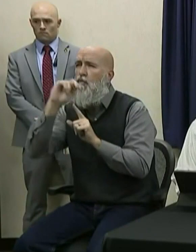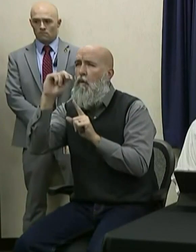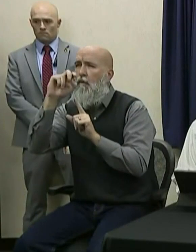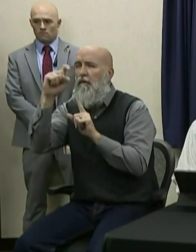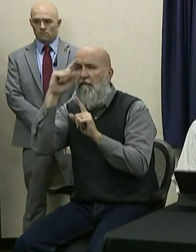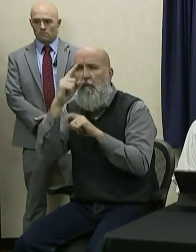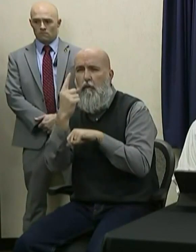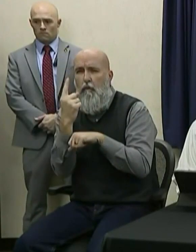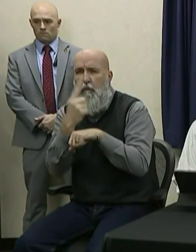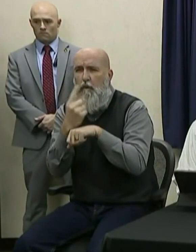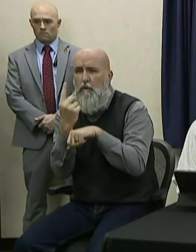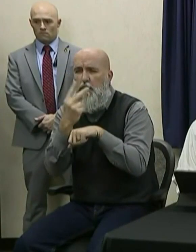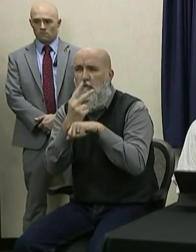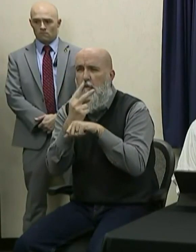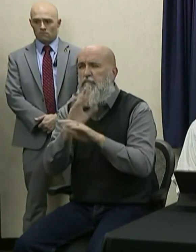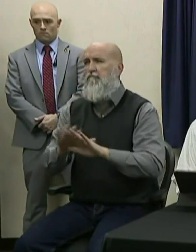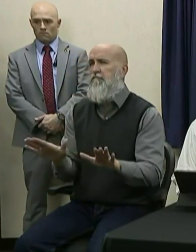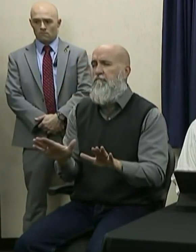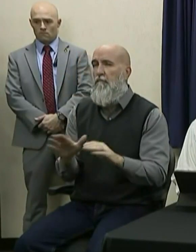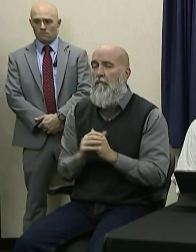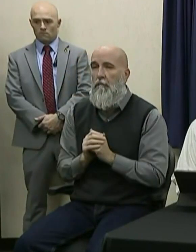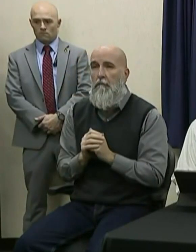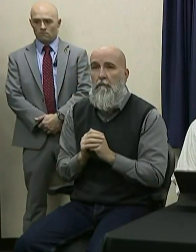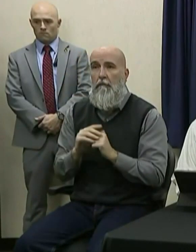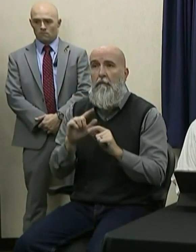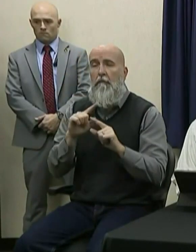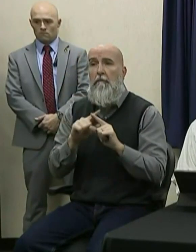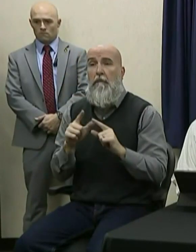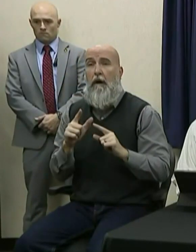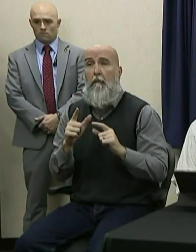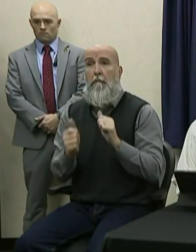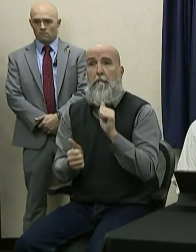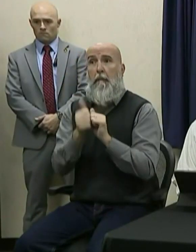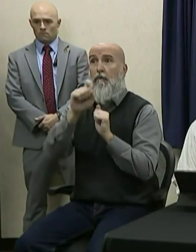down the ERCOT power grid. Luckily Southeast Texas is on a different power grid stay.